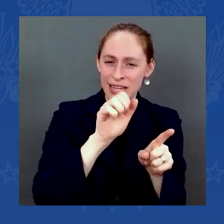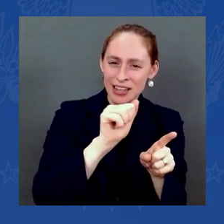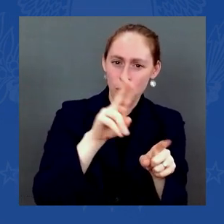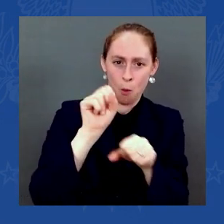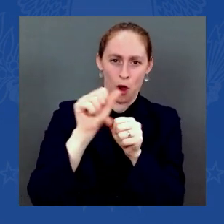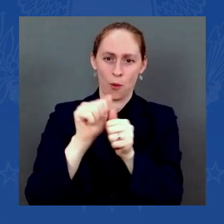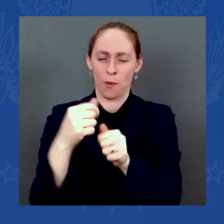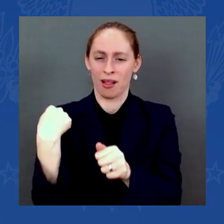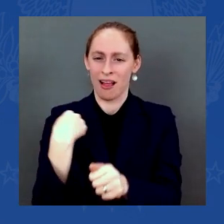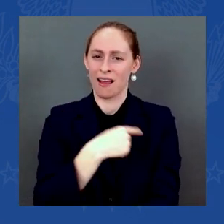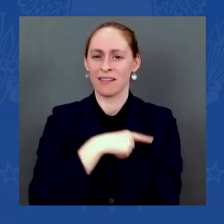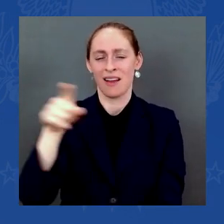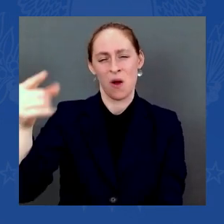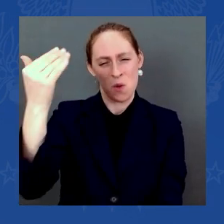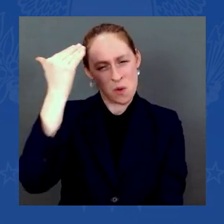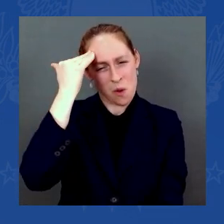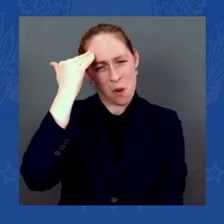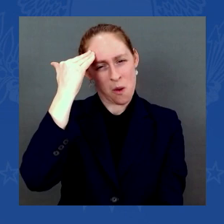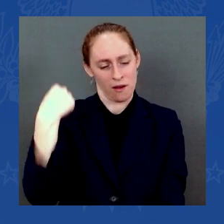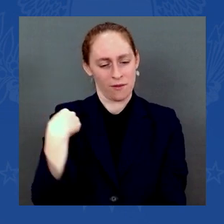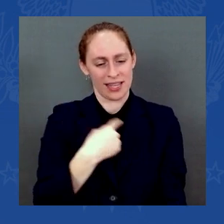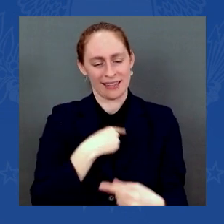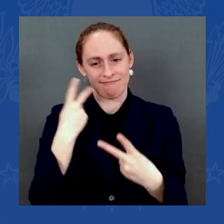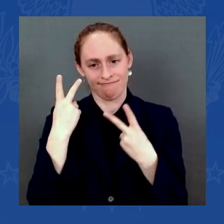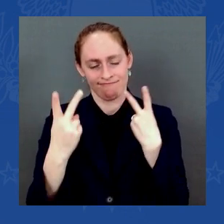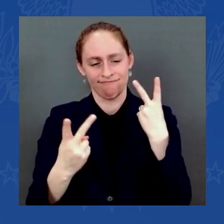so many of you have experienced. And you gave us hope.